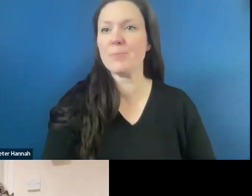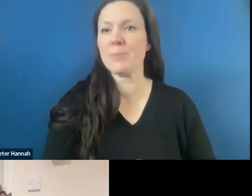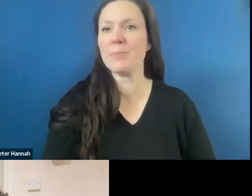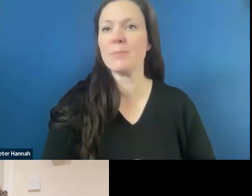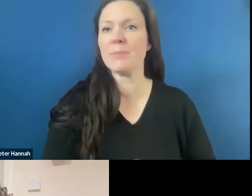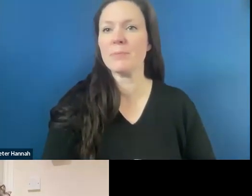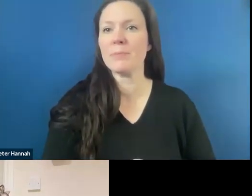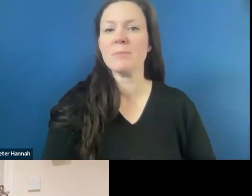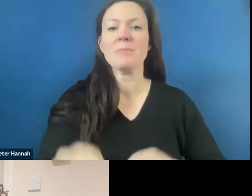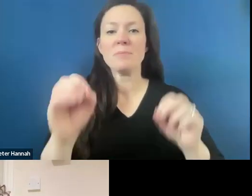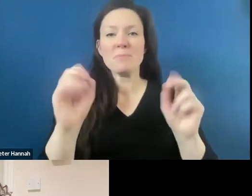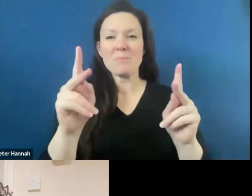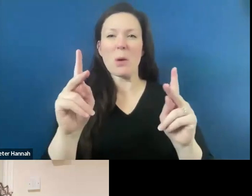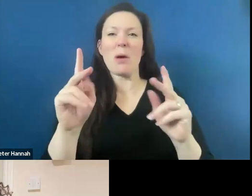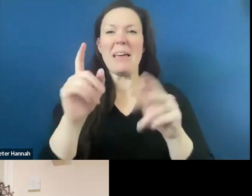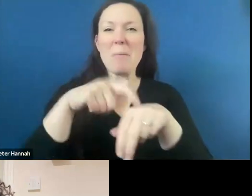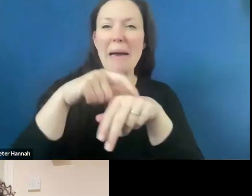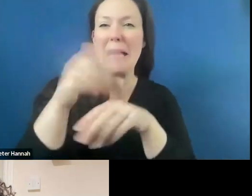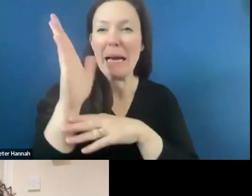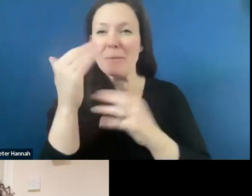I have just 10 minutes, so I'm going to talk fast.